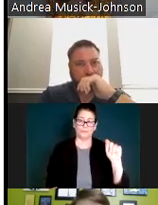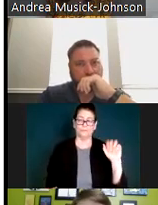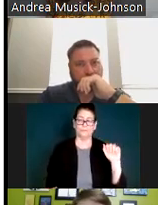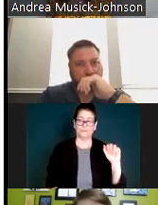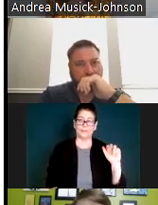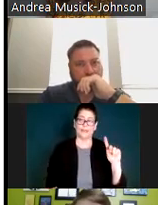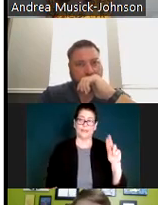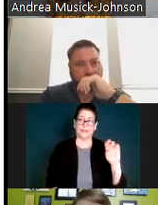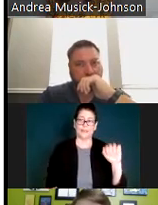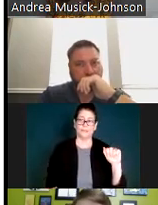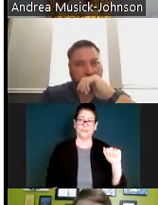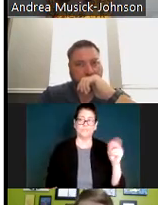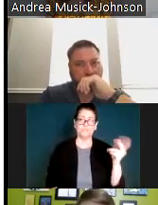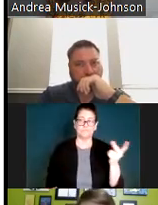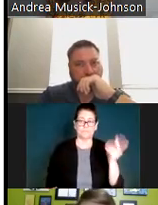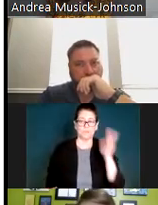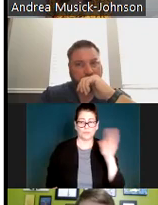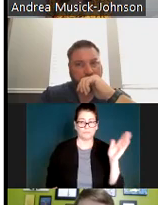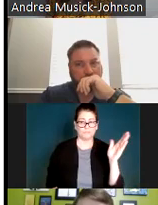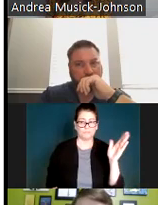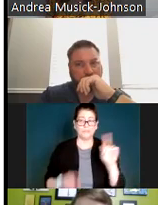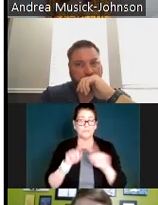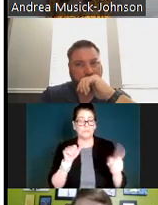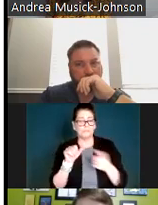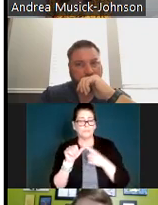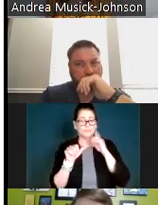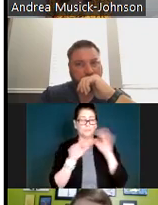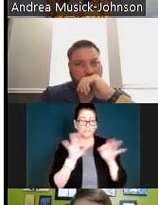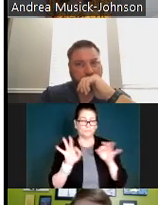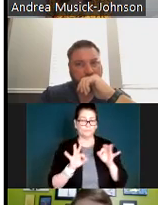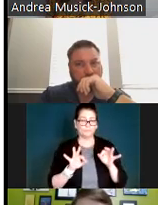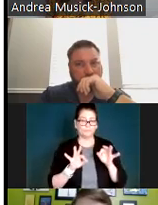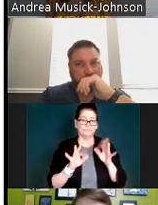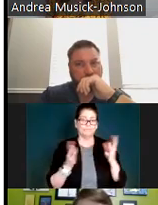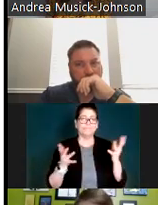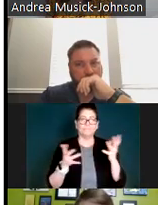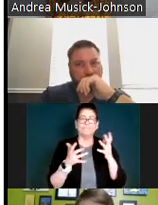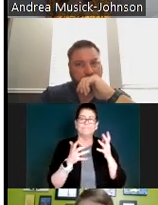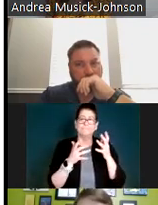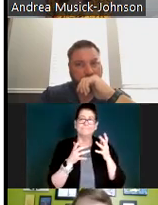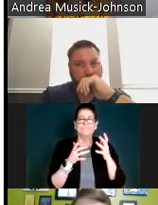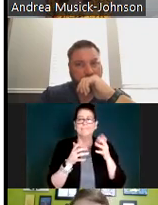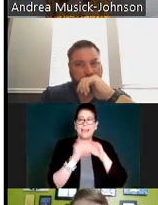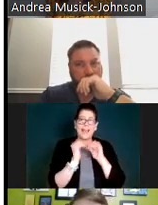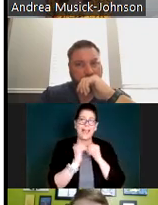I'm going to go ahead and explain the, accessing our Spanish language channel and Lucia is going